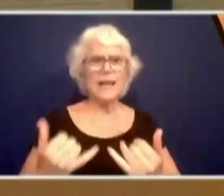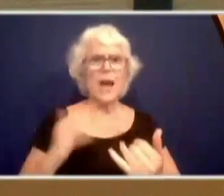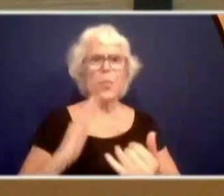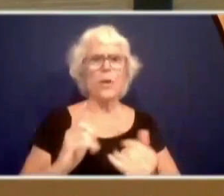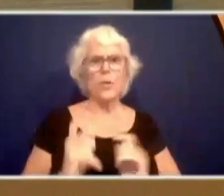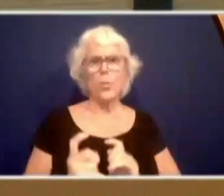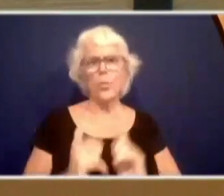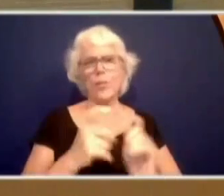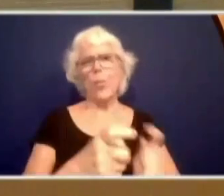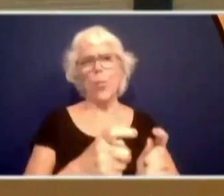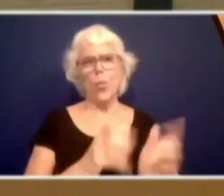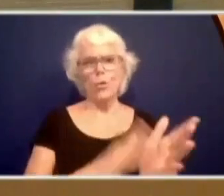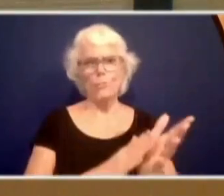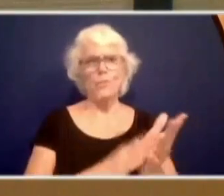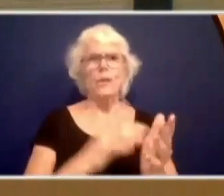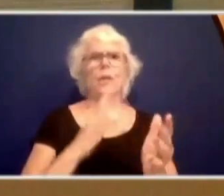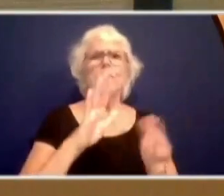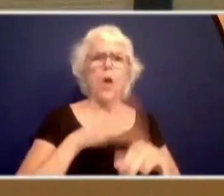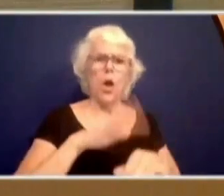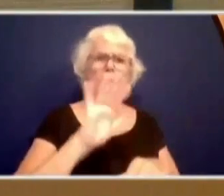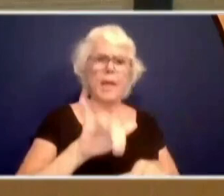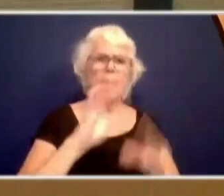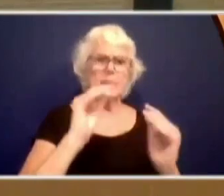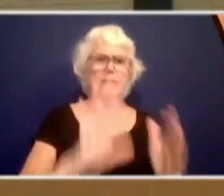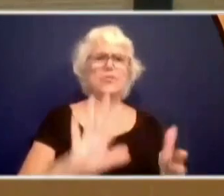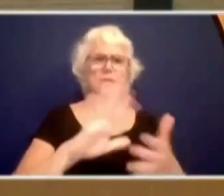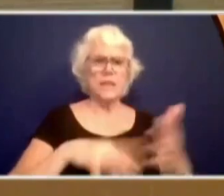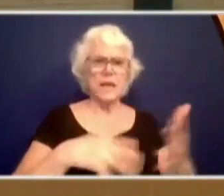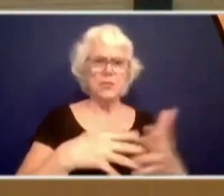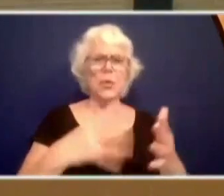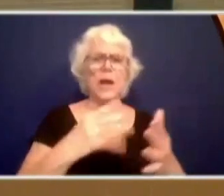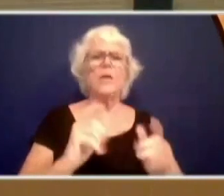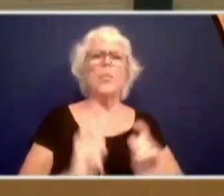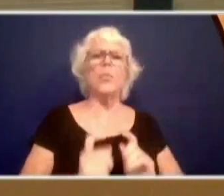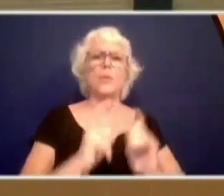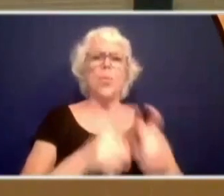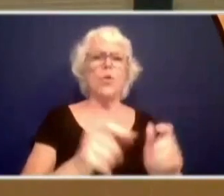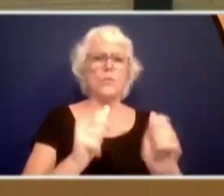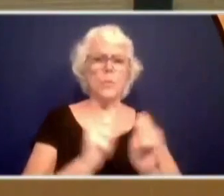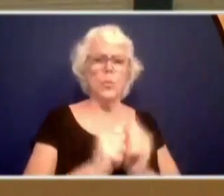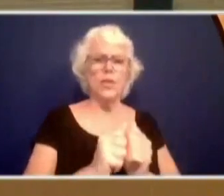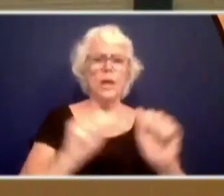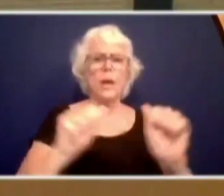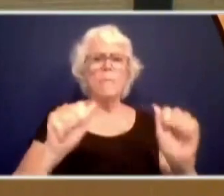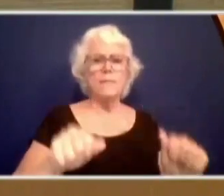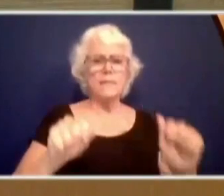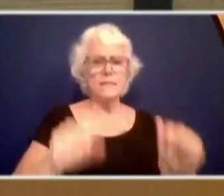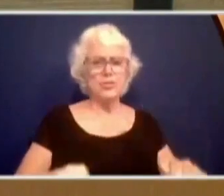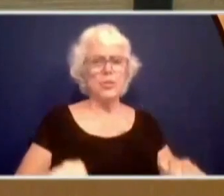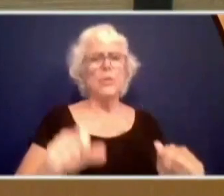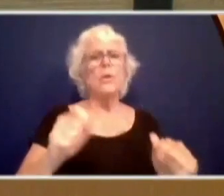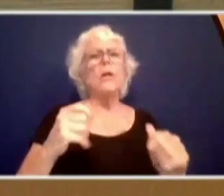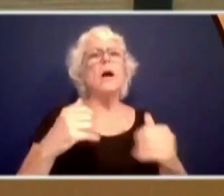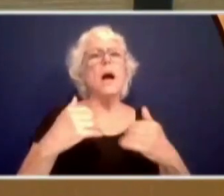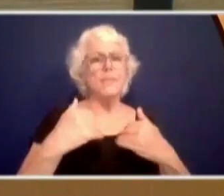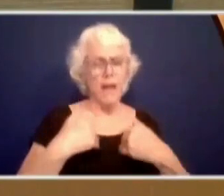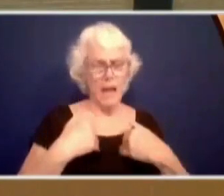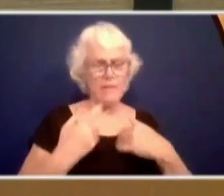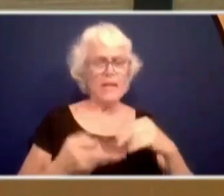on the teacher's schedule and we're also going to reward them with the potential of having increased earnings over their um